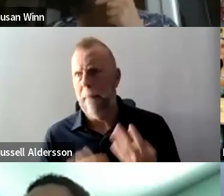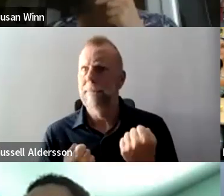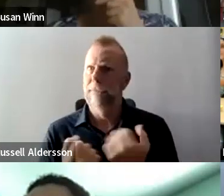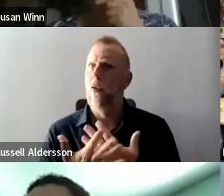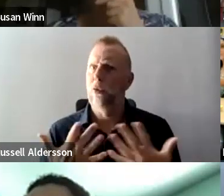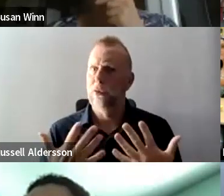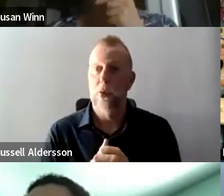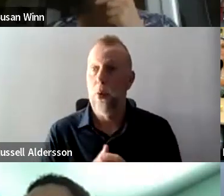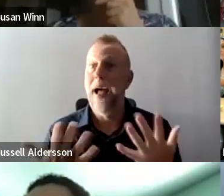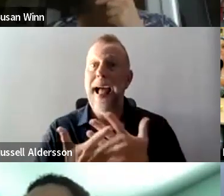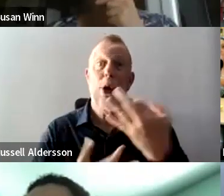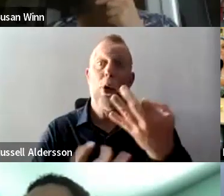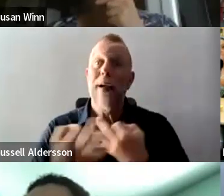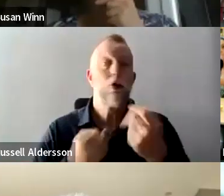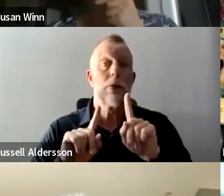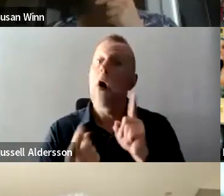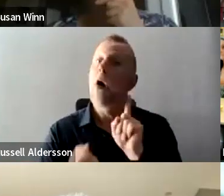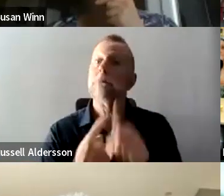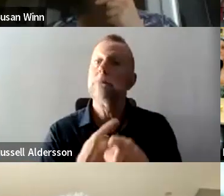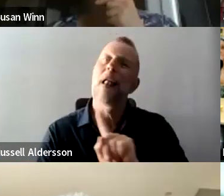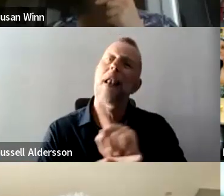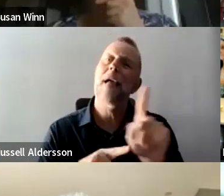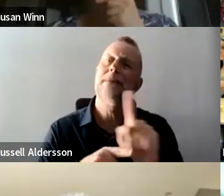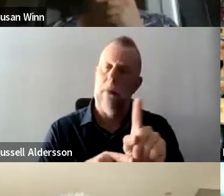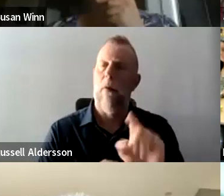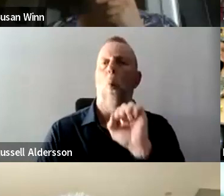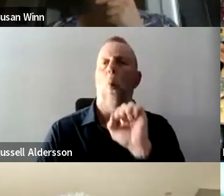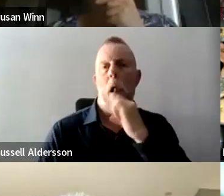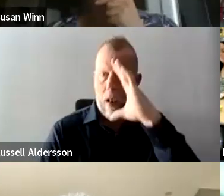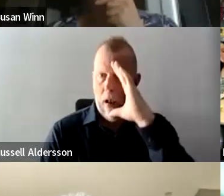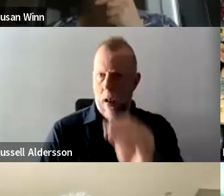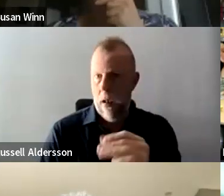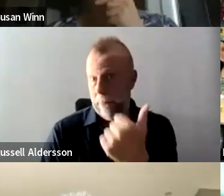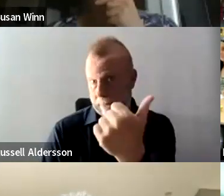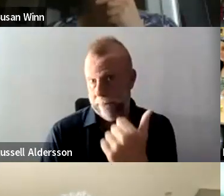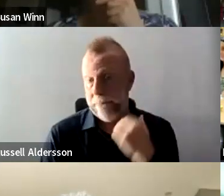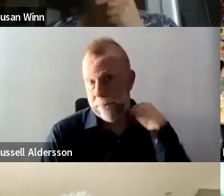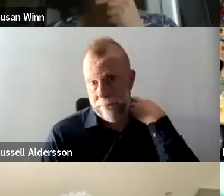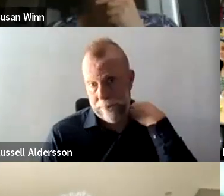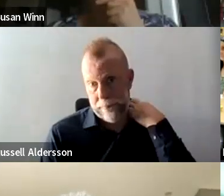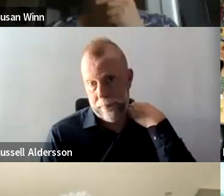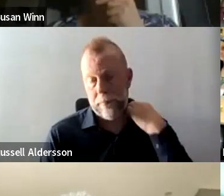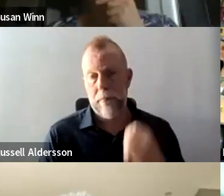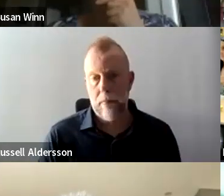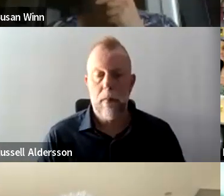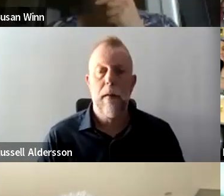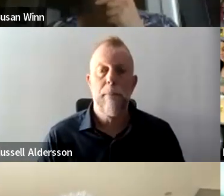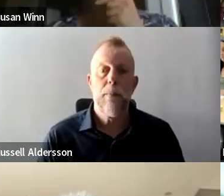Any questions that we cannot cover today in the allotted time, we will follow up with all the presenters and share them post event.